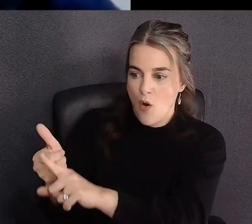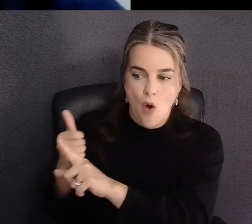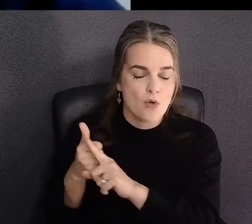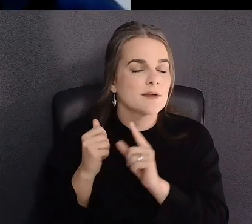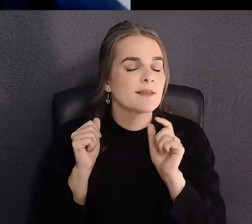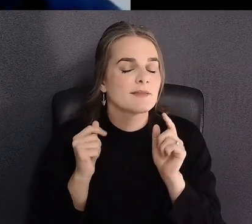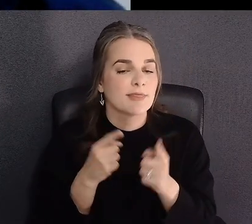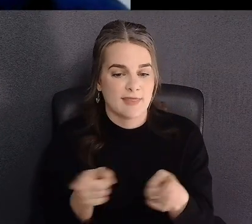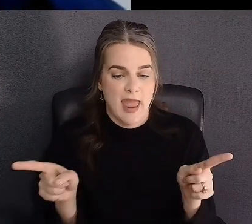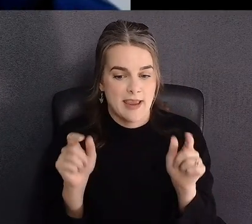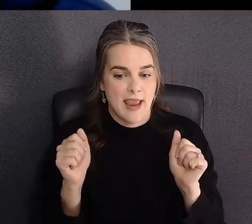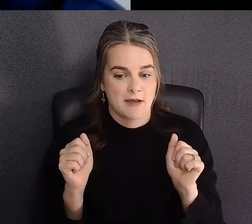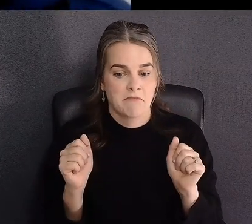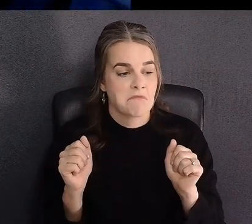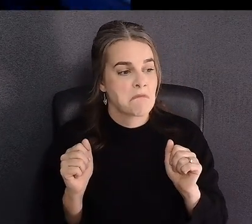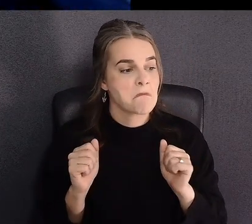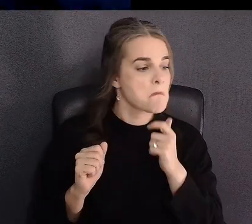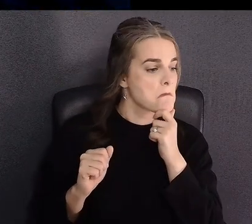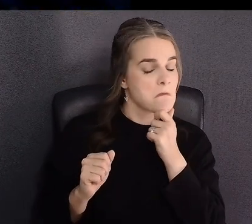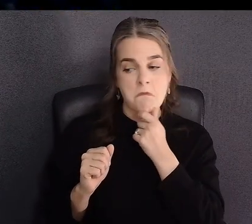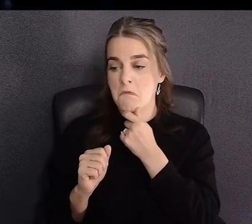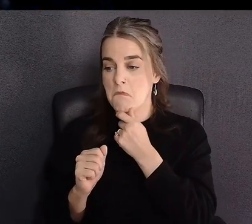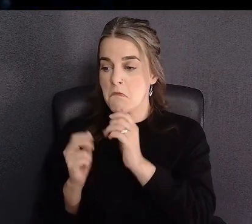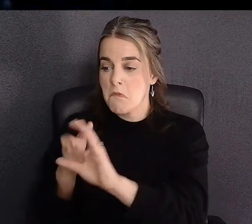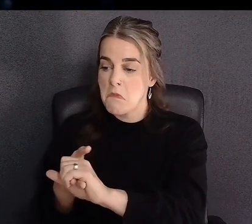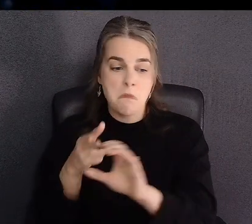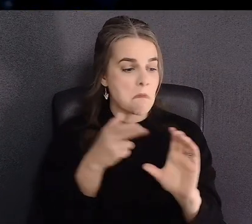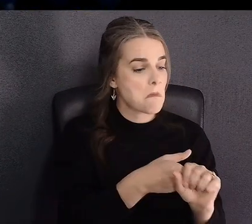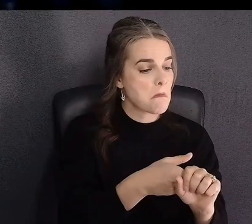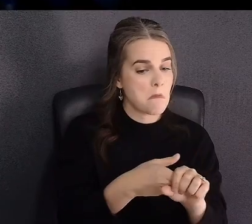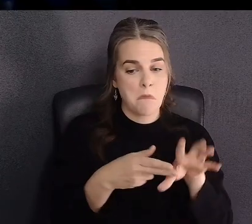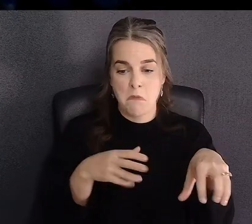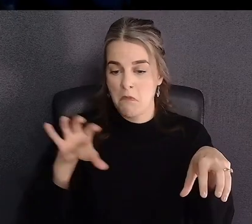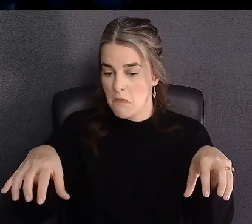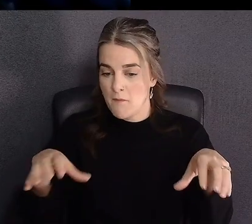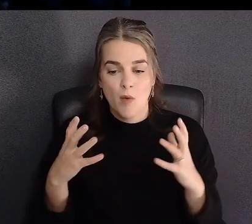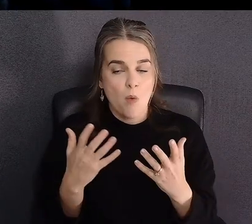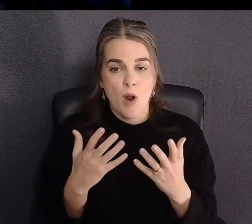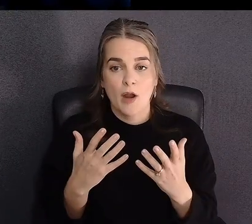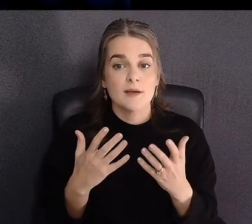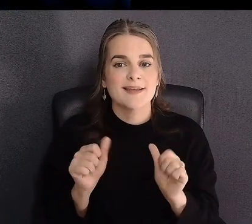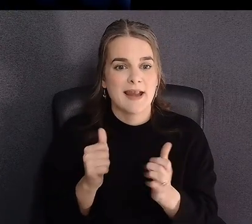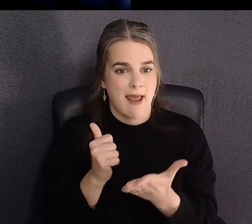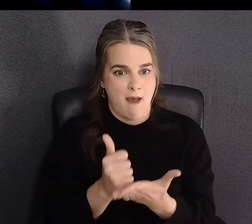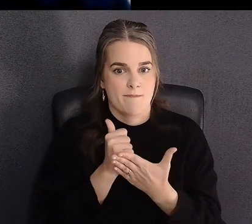can go to their own section, that could also help, too. Versus, if they're like, I don't like to follow these steps.